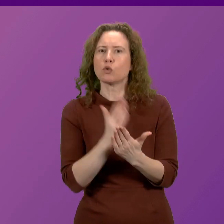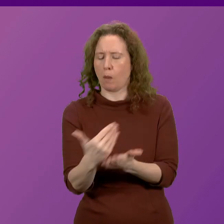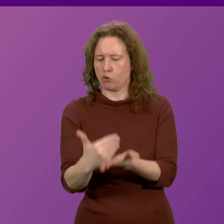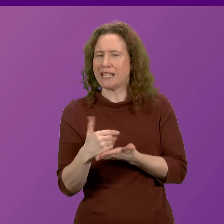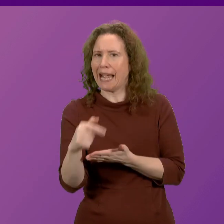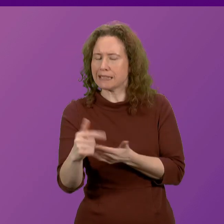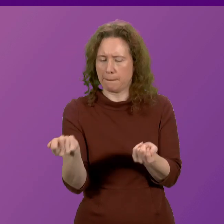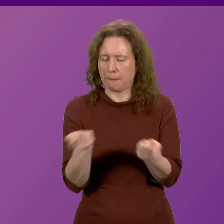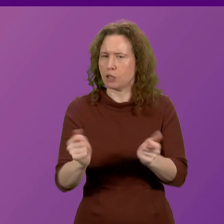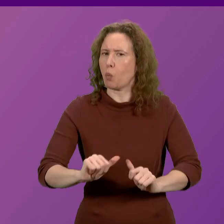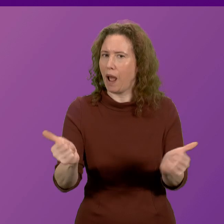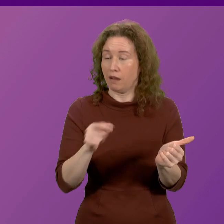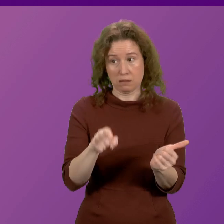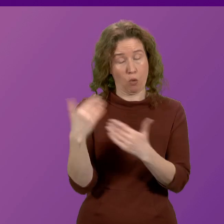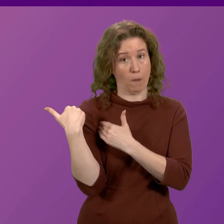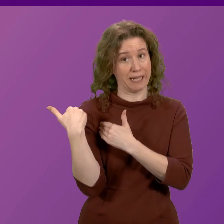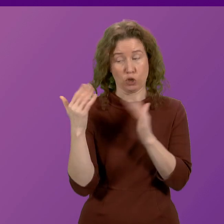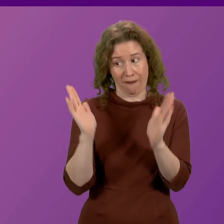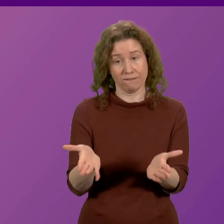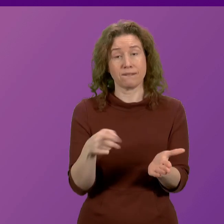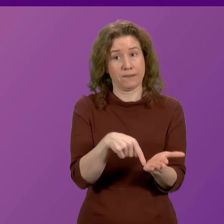management. That is the obligation contained within national planning